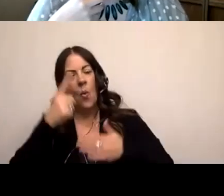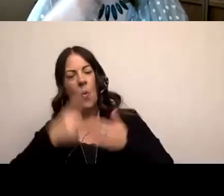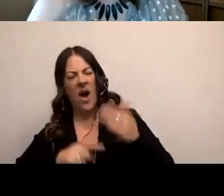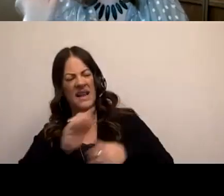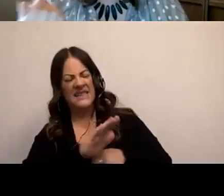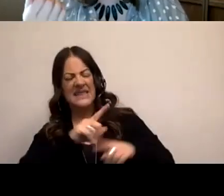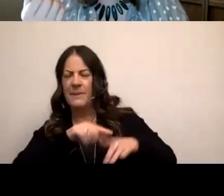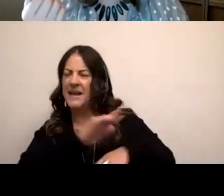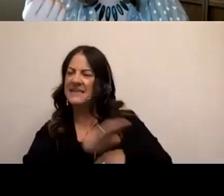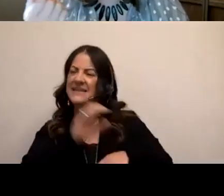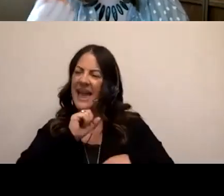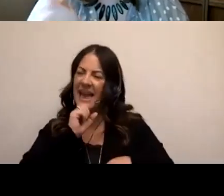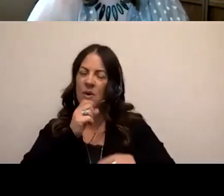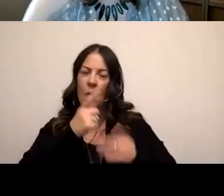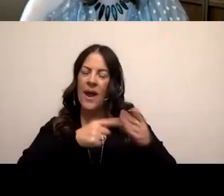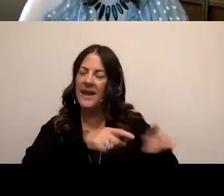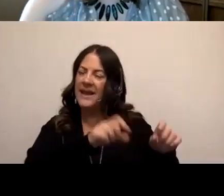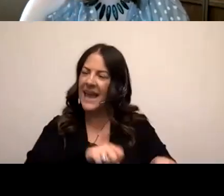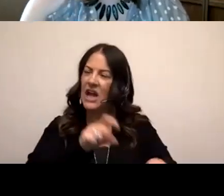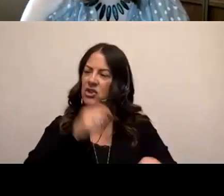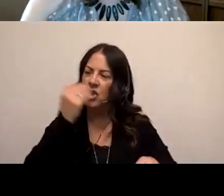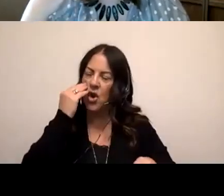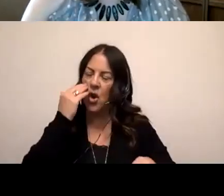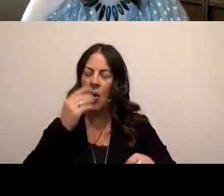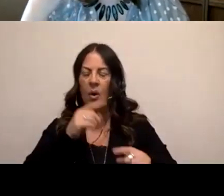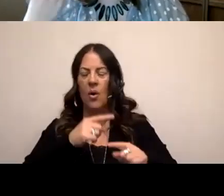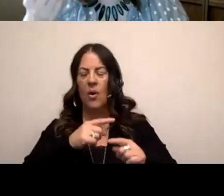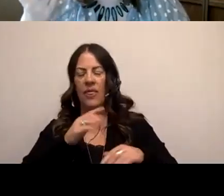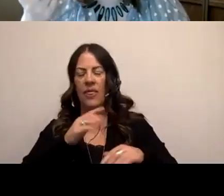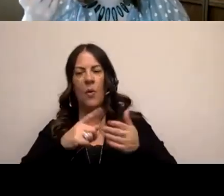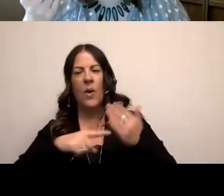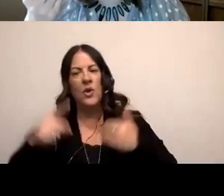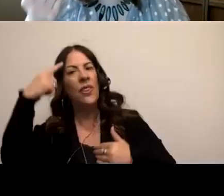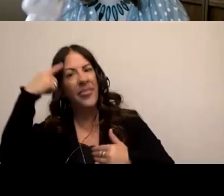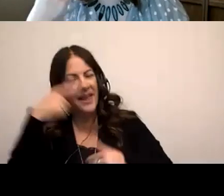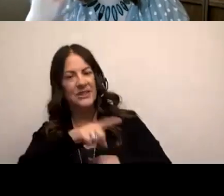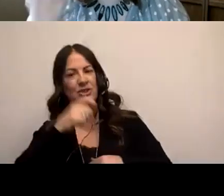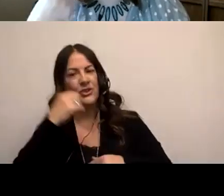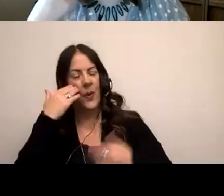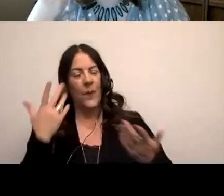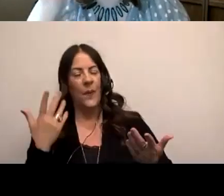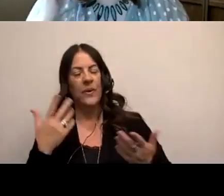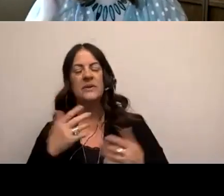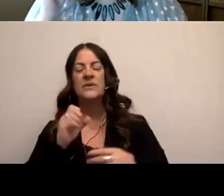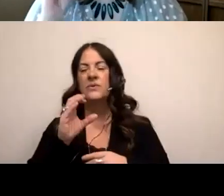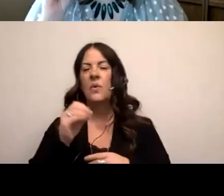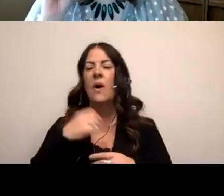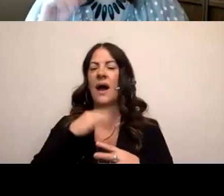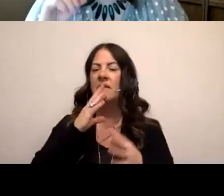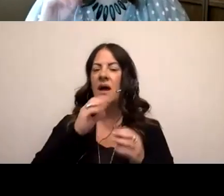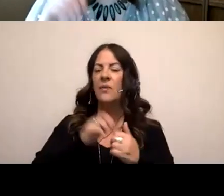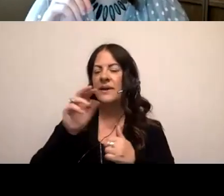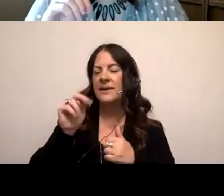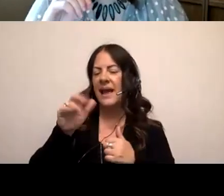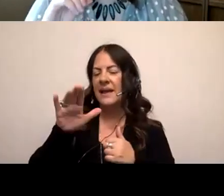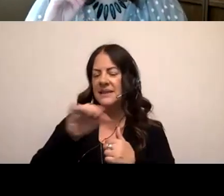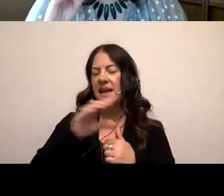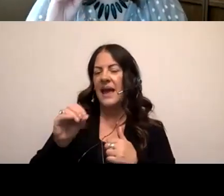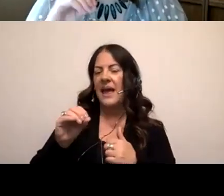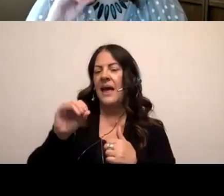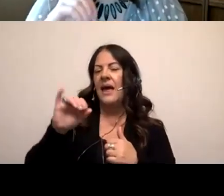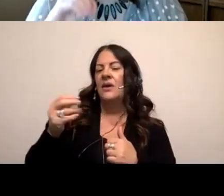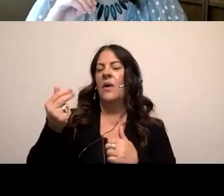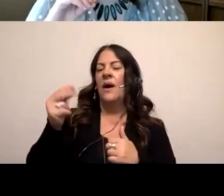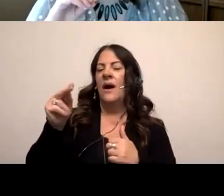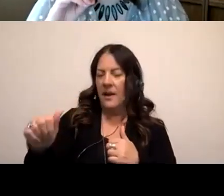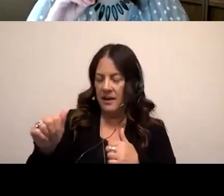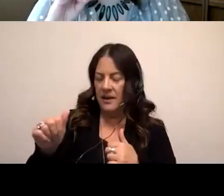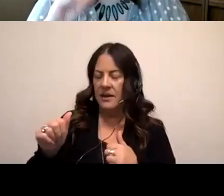AND ALSO CONCRETE SUPPORT FOR PARENTS I WAS TALKING WITH NANCY AND THERE IS THROUGH HANDS & VOICES RIGHT NOW DURING